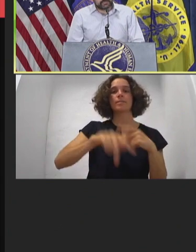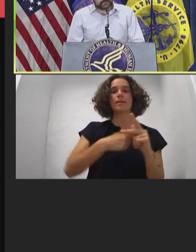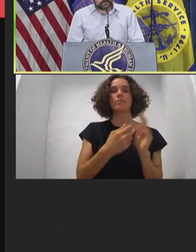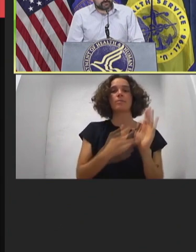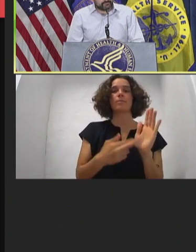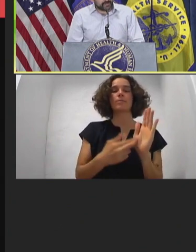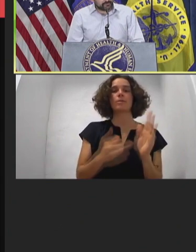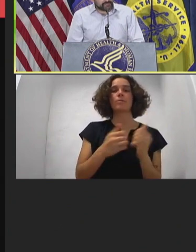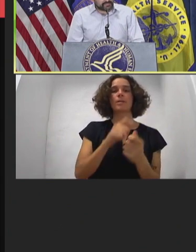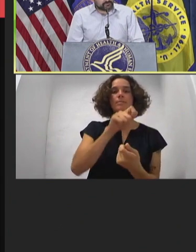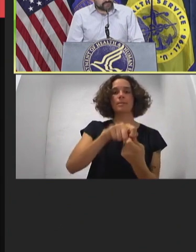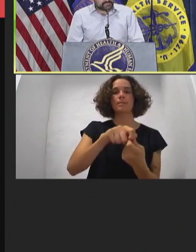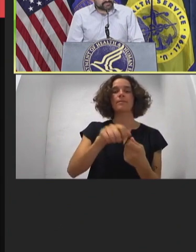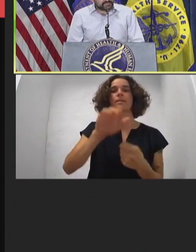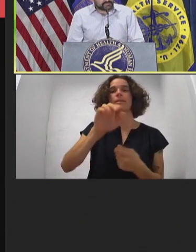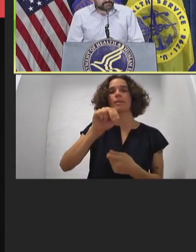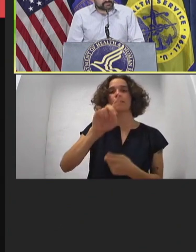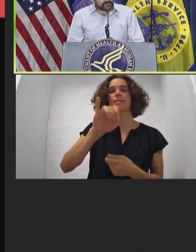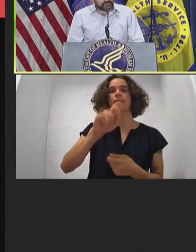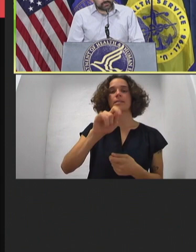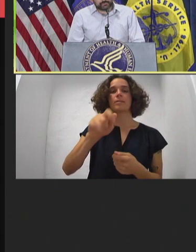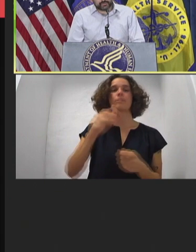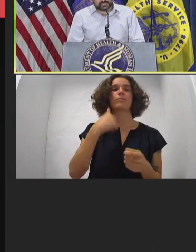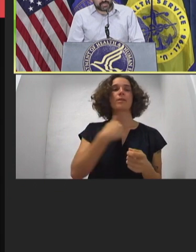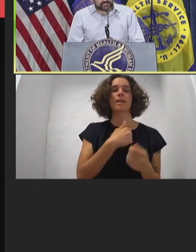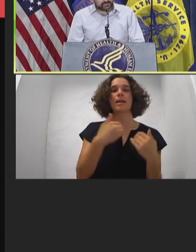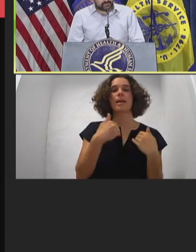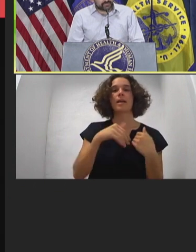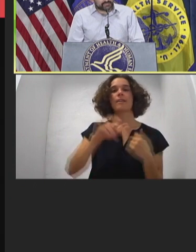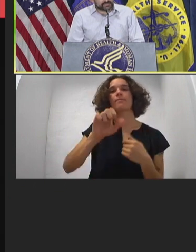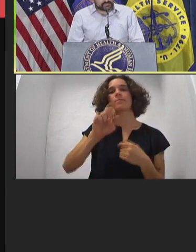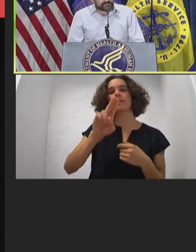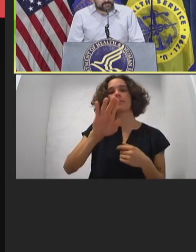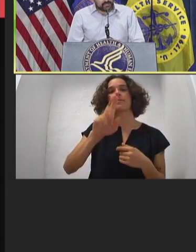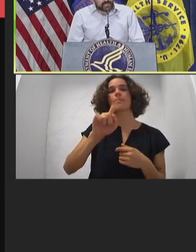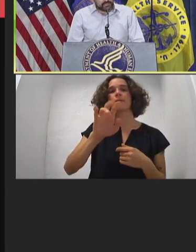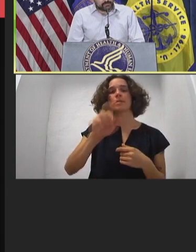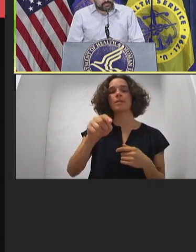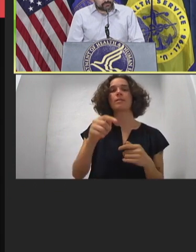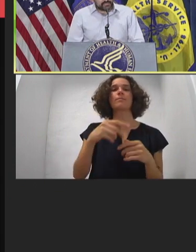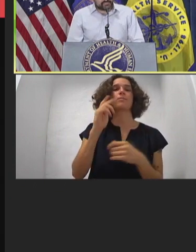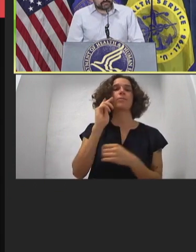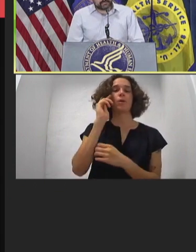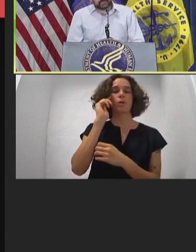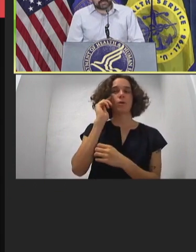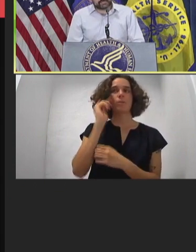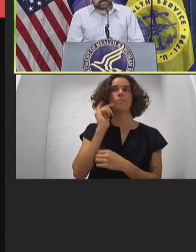are viral vectored vaccines, subunit protein adjuvant vaccines, and mycobacterial vaccines,